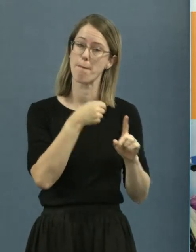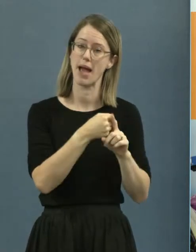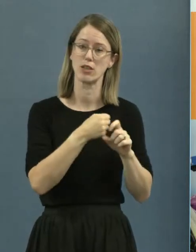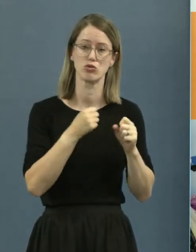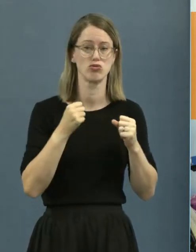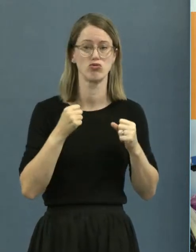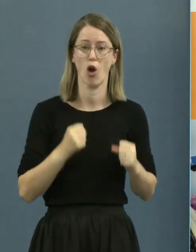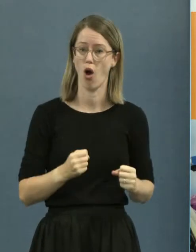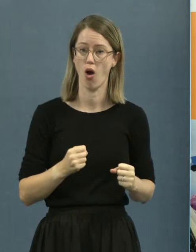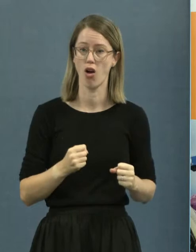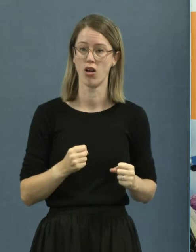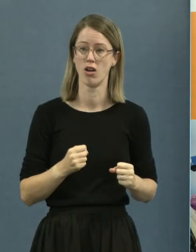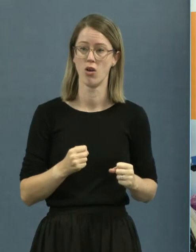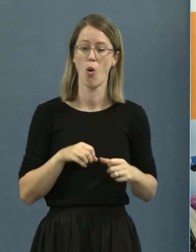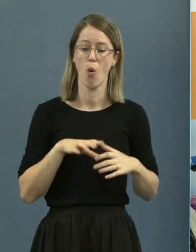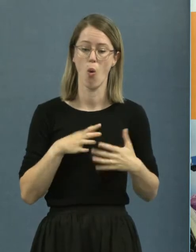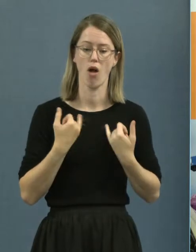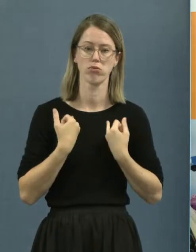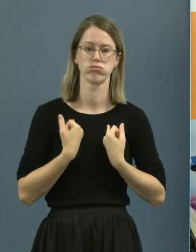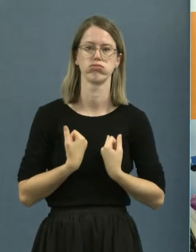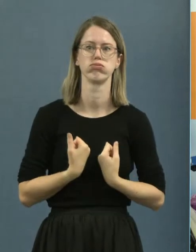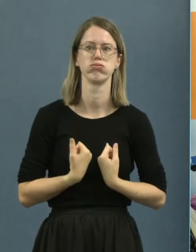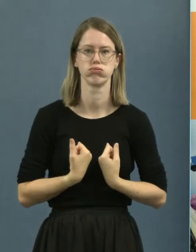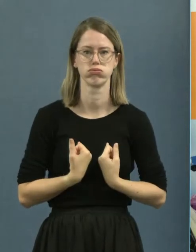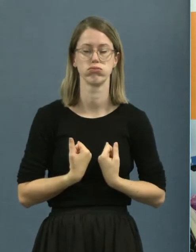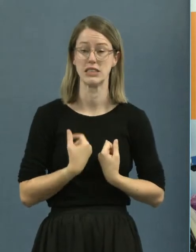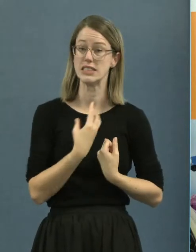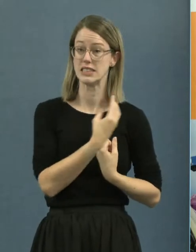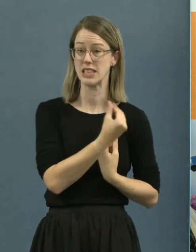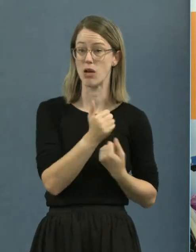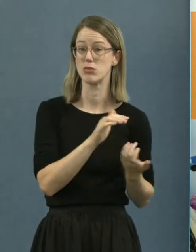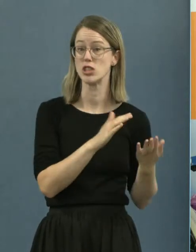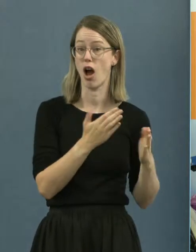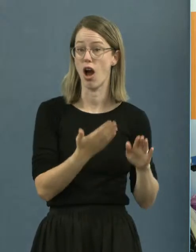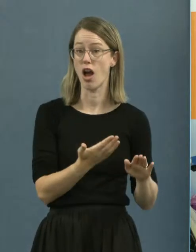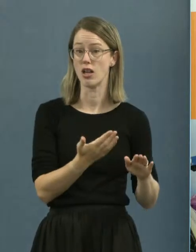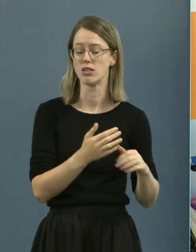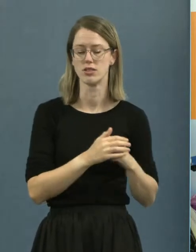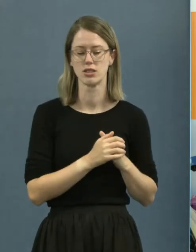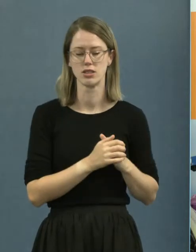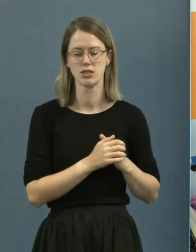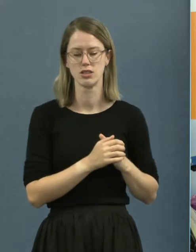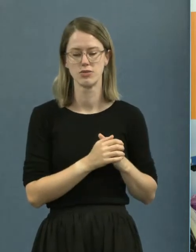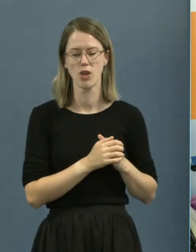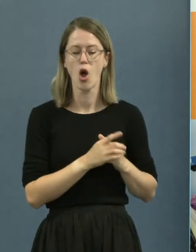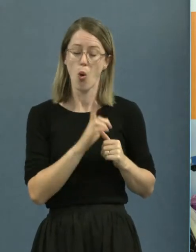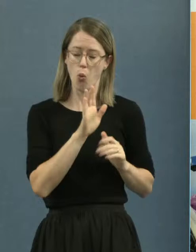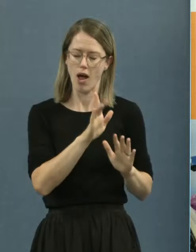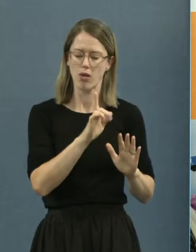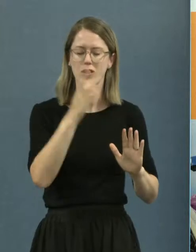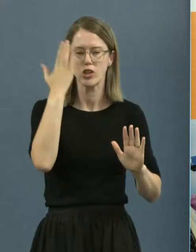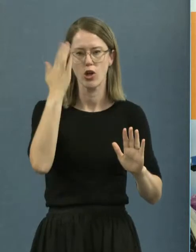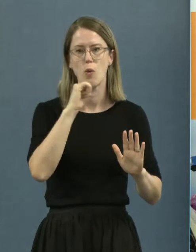people in the community who may be severely unwell and may, sadly, die, even though we